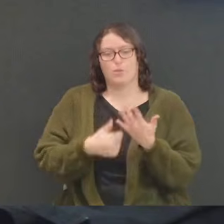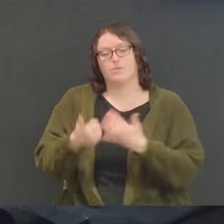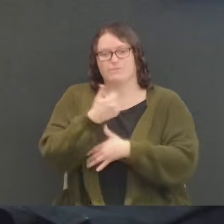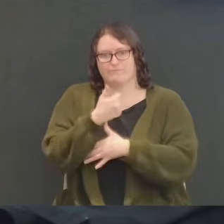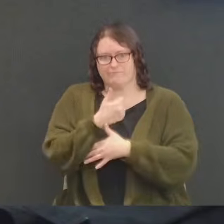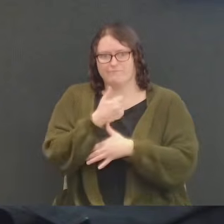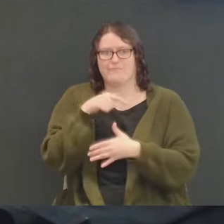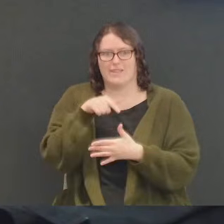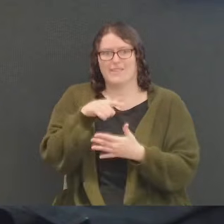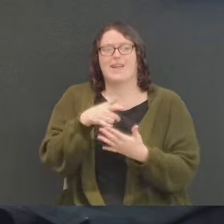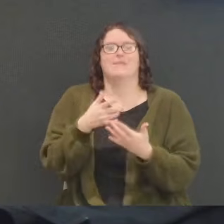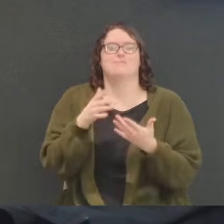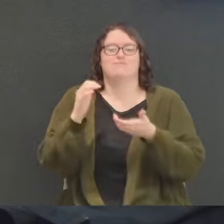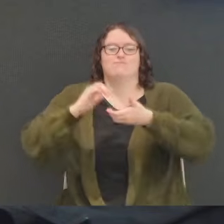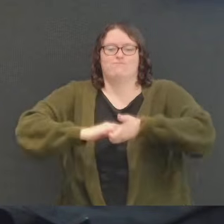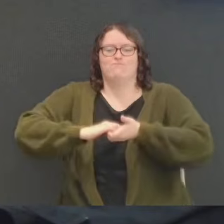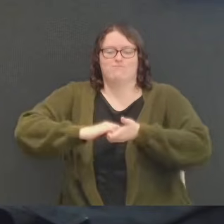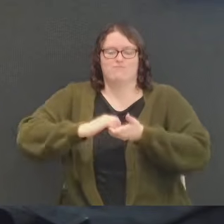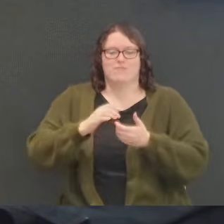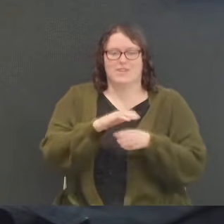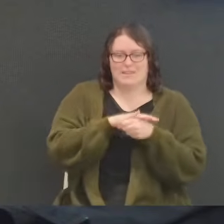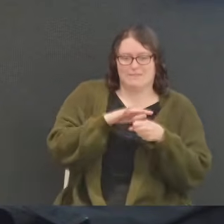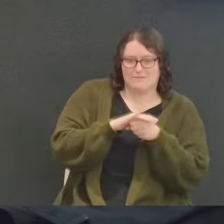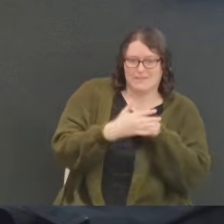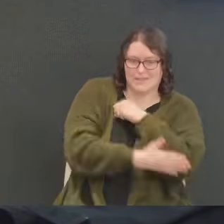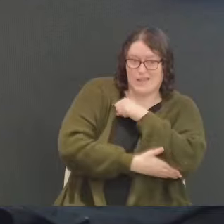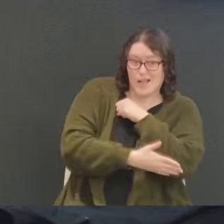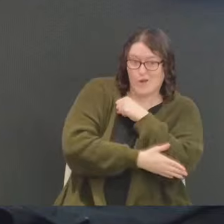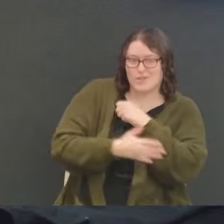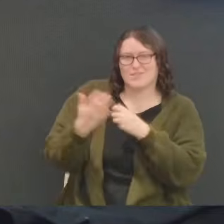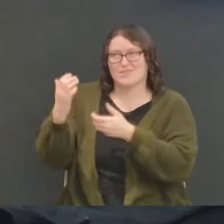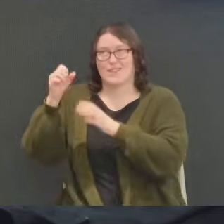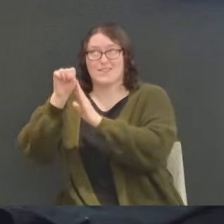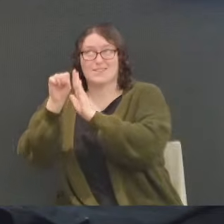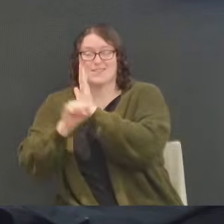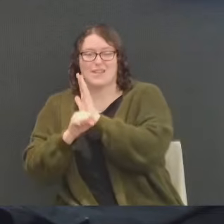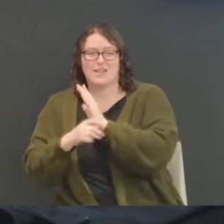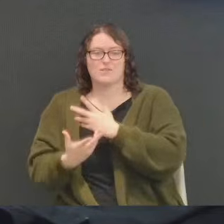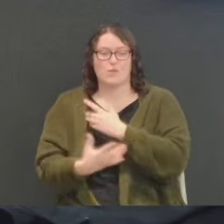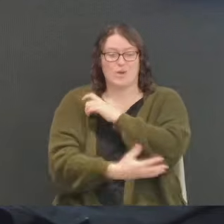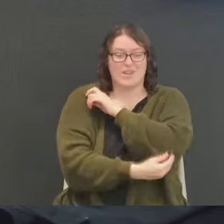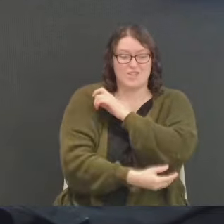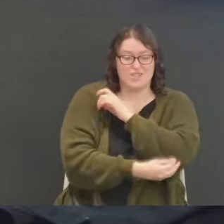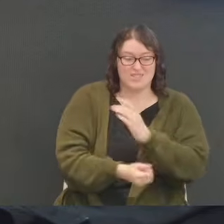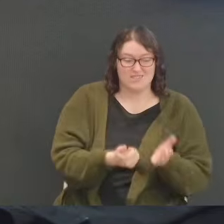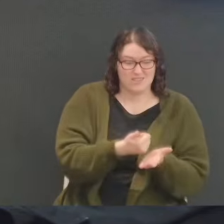state and the counties and that plays out by way of funding for indigent defense. As you all know,